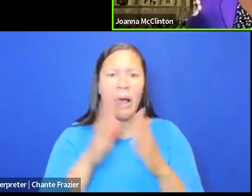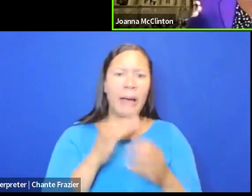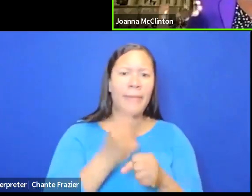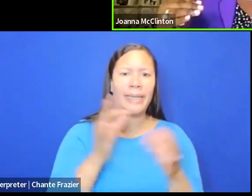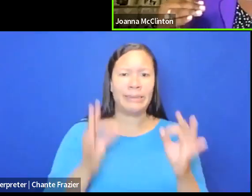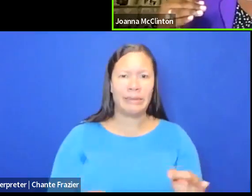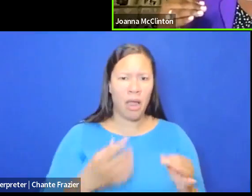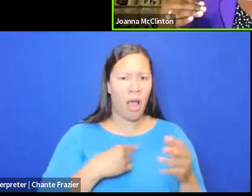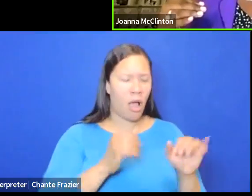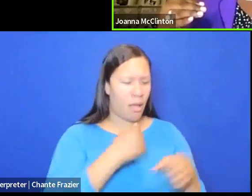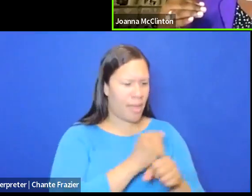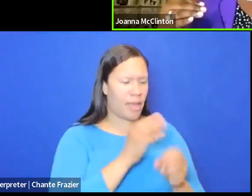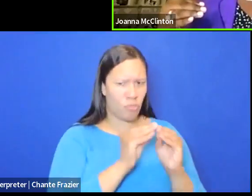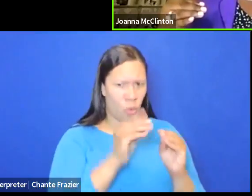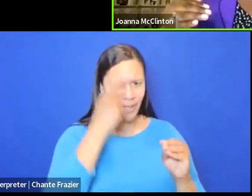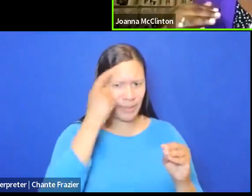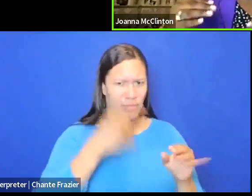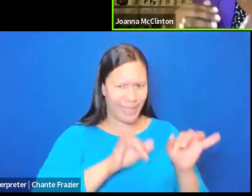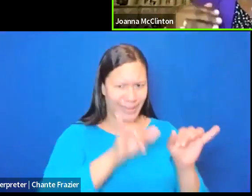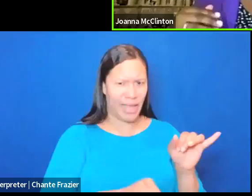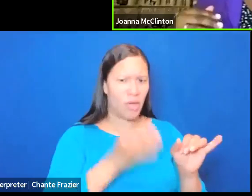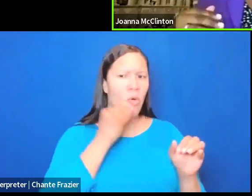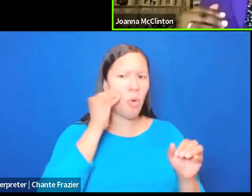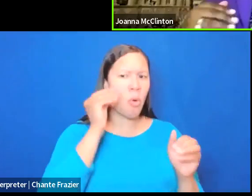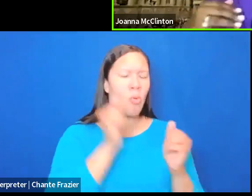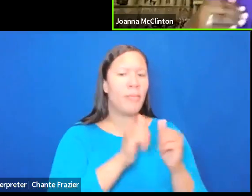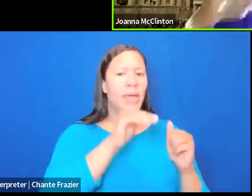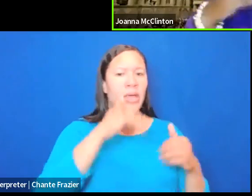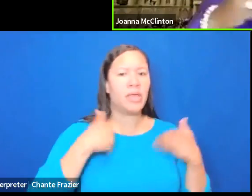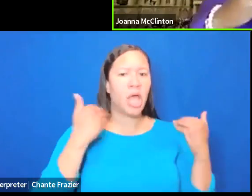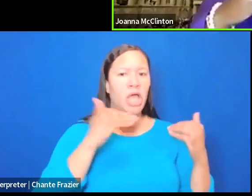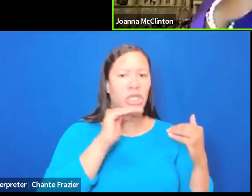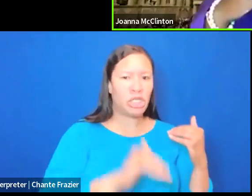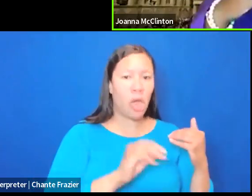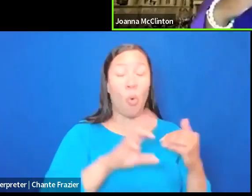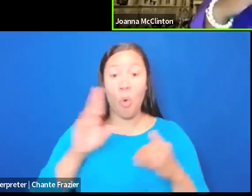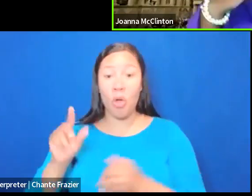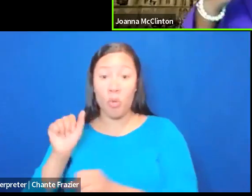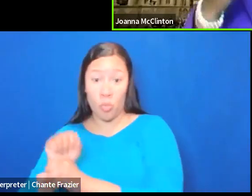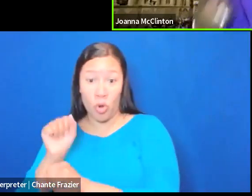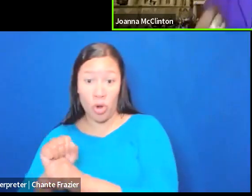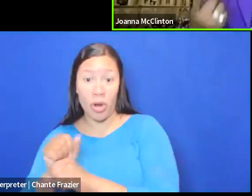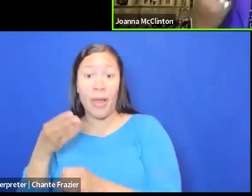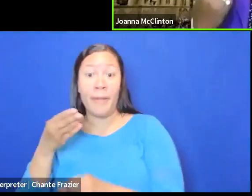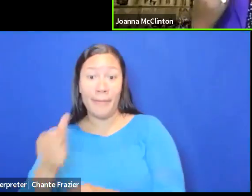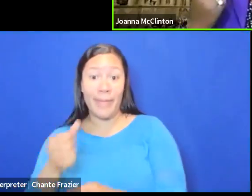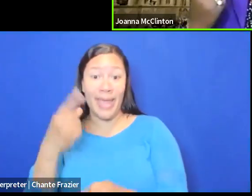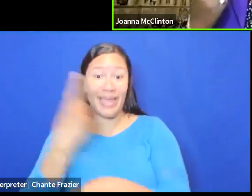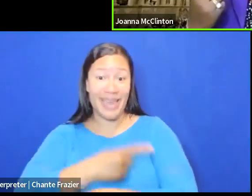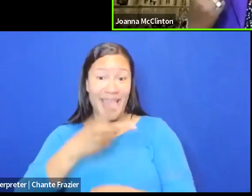women as it relates to job loss and childcare. To make a decision as it make more sense for me to stay at home with my